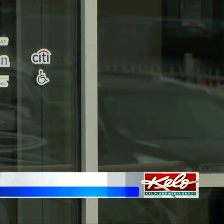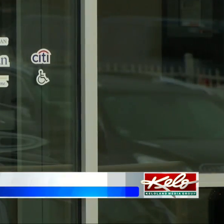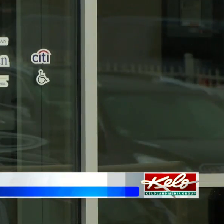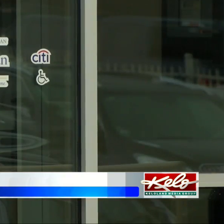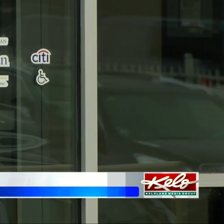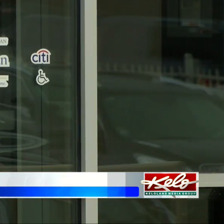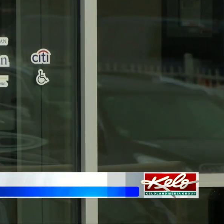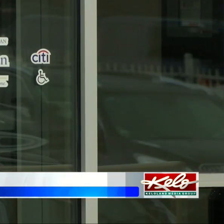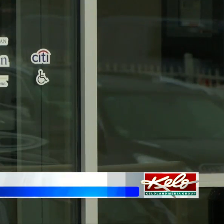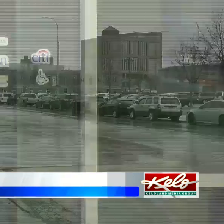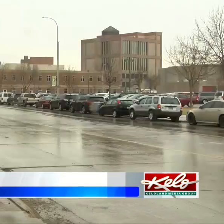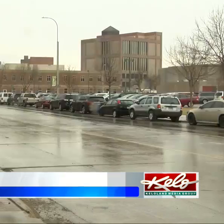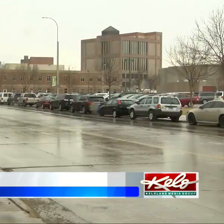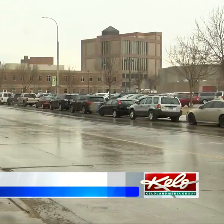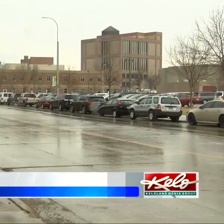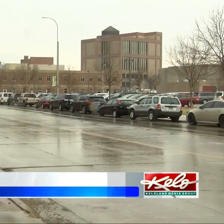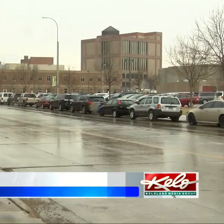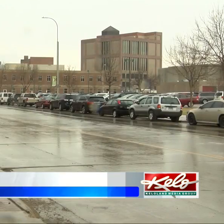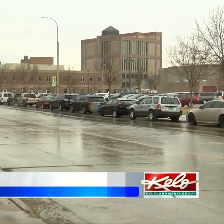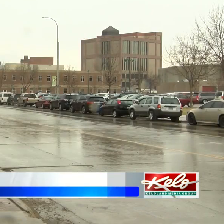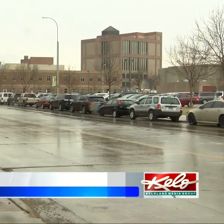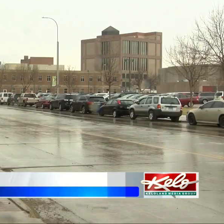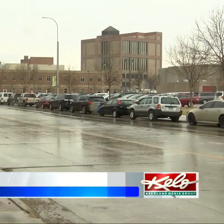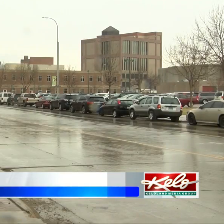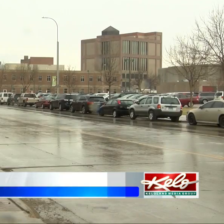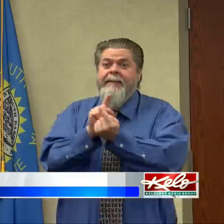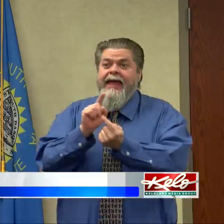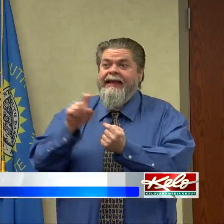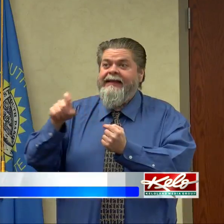HARDSHIPS. THIS WEEK, THE CITY IS STARTING TO MEET THAT GOAL.